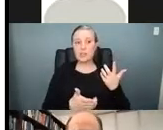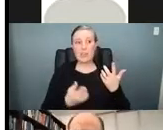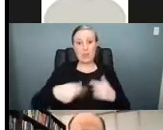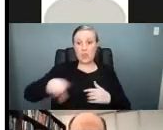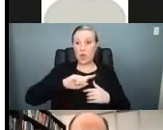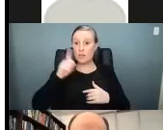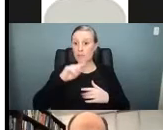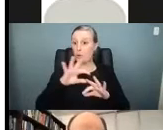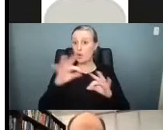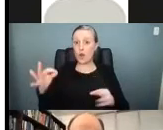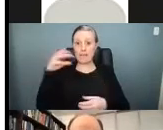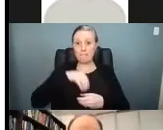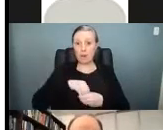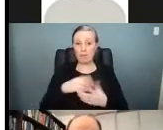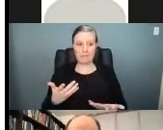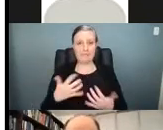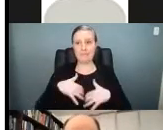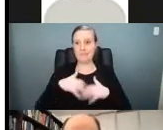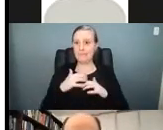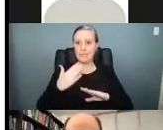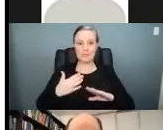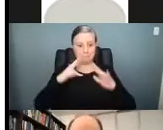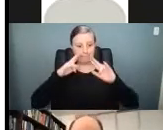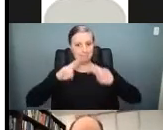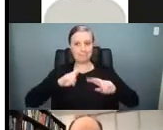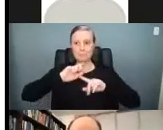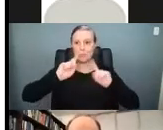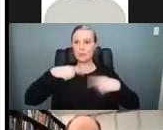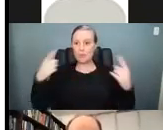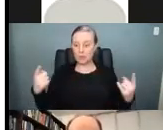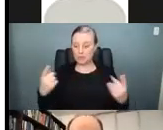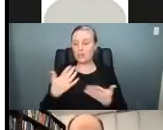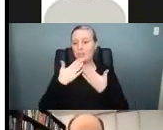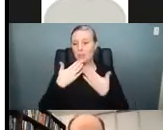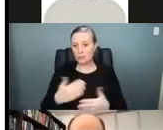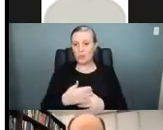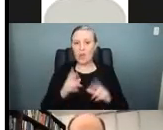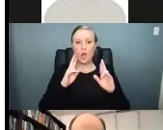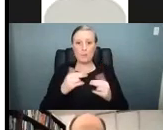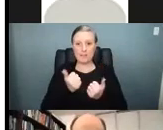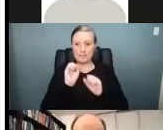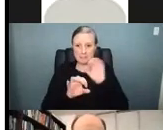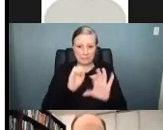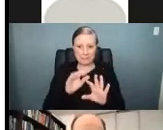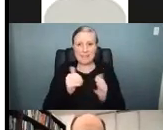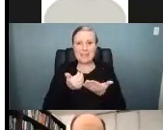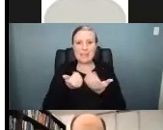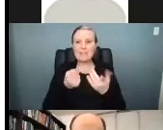but I hope that it sort of set up a good discussion and giving you some thoughts about what we think are the kind of key trends and major